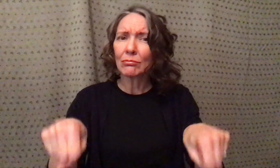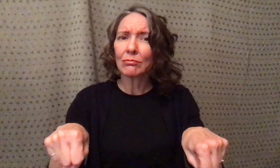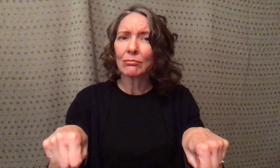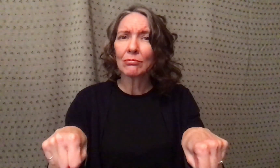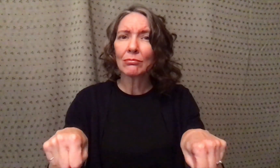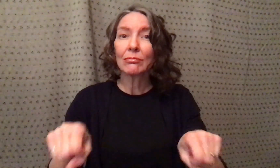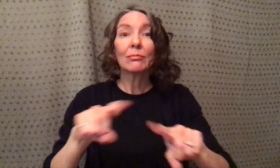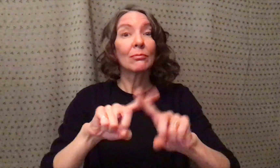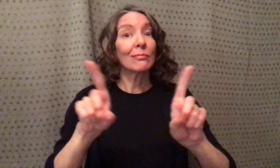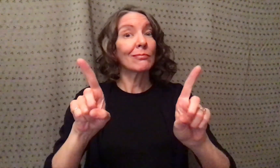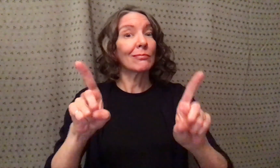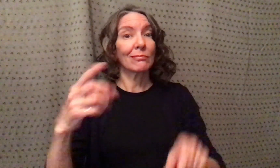"I can help you,